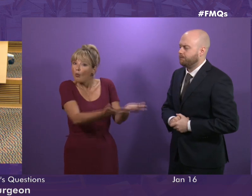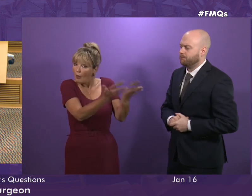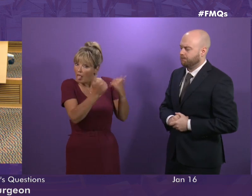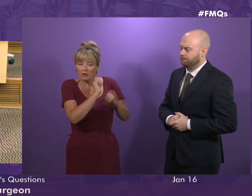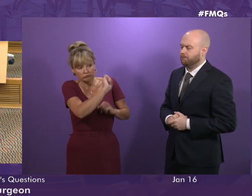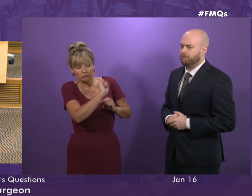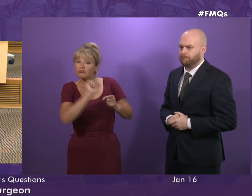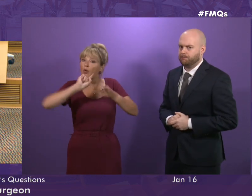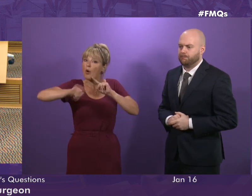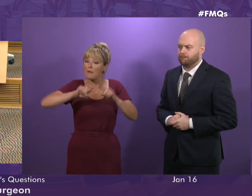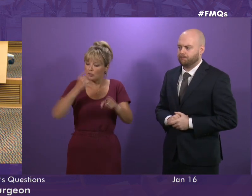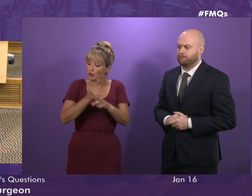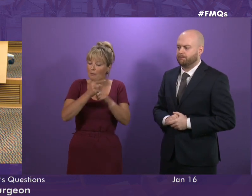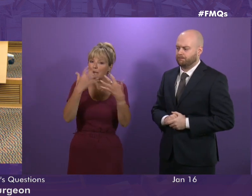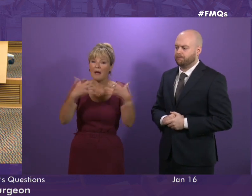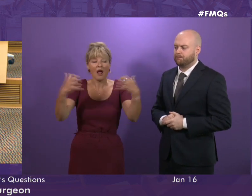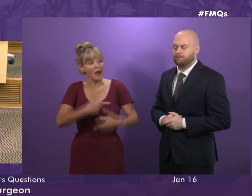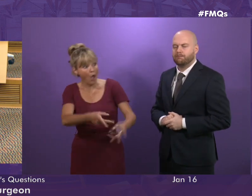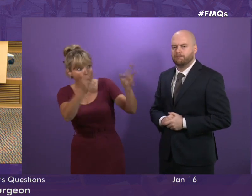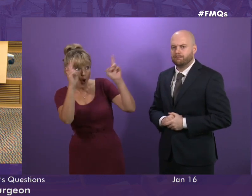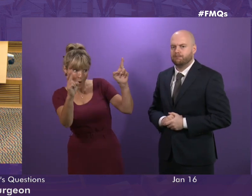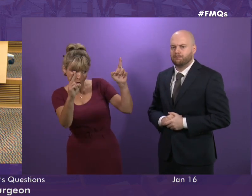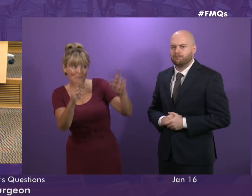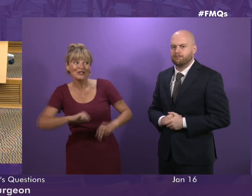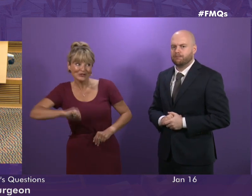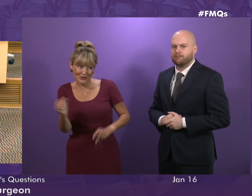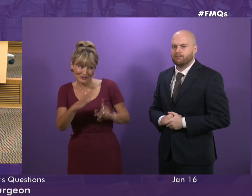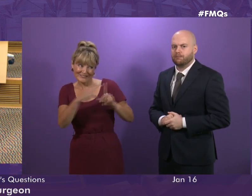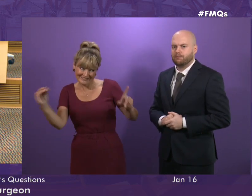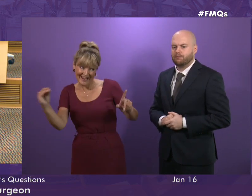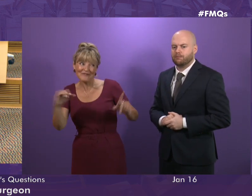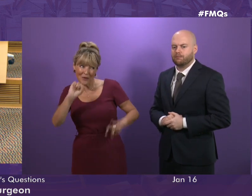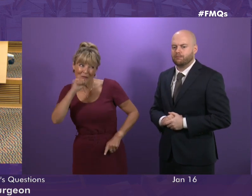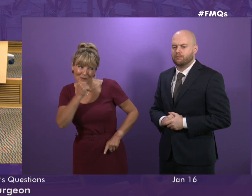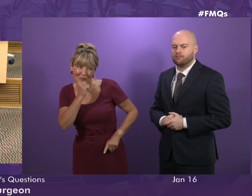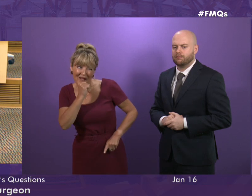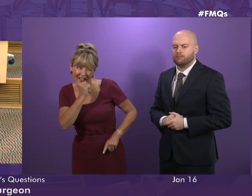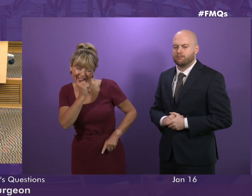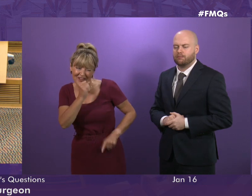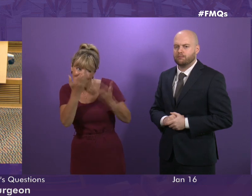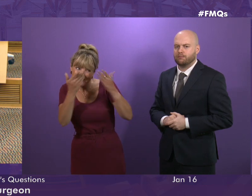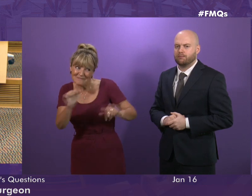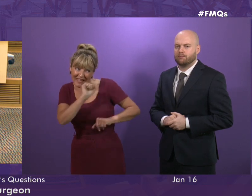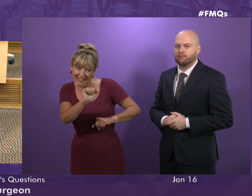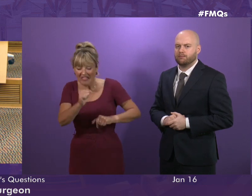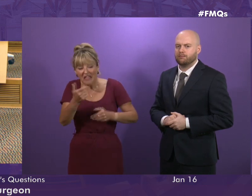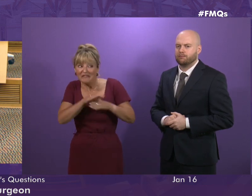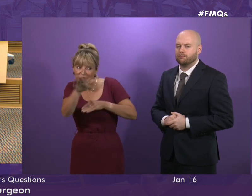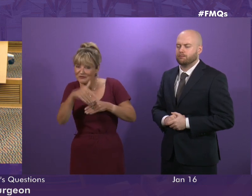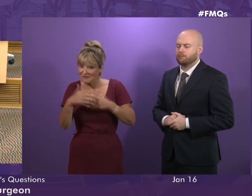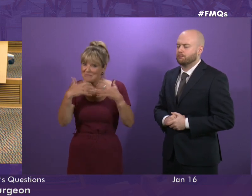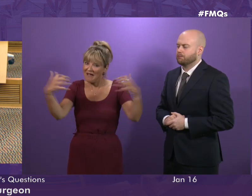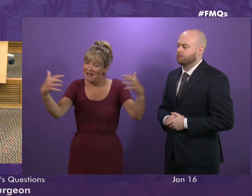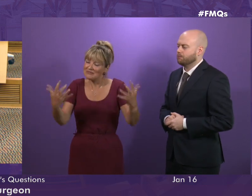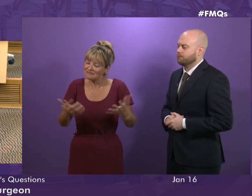Scottish Conservatives will apply that generally to decisions of this Parliament.